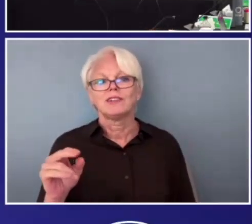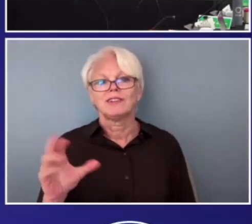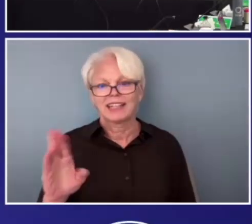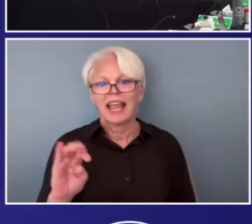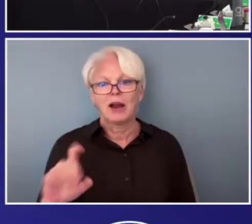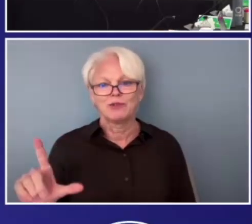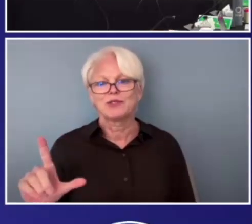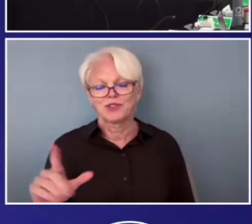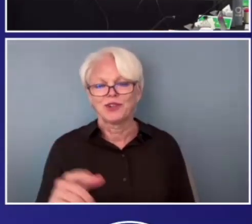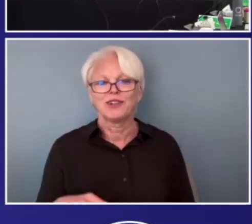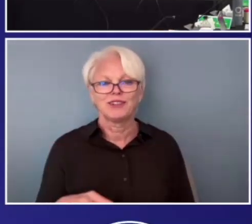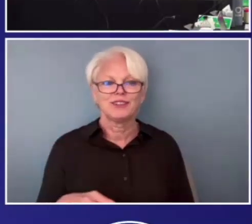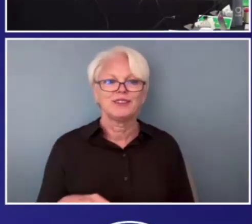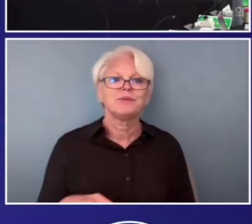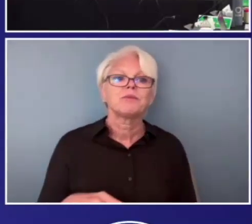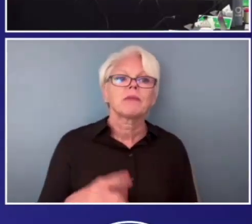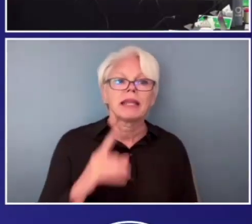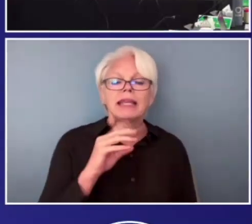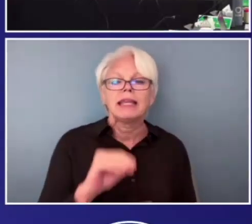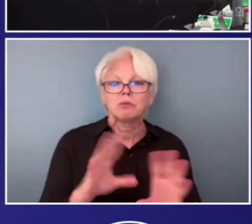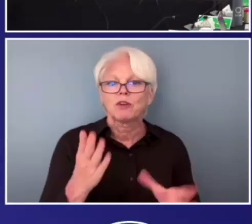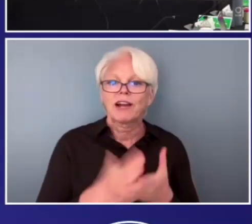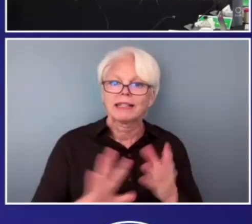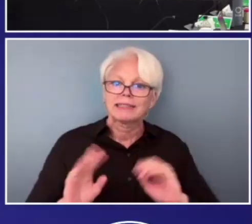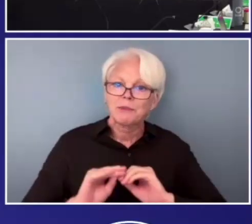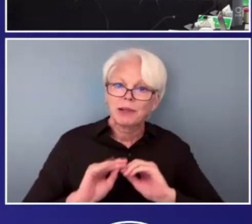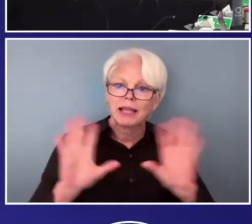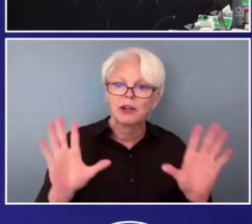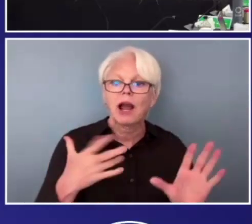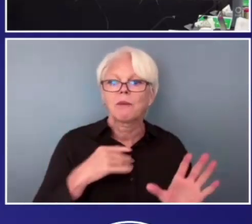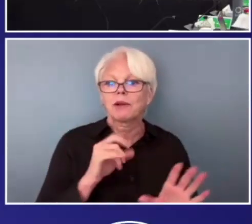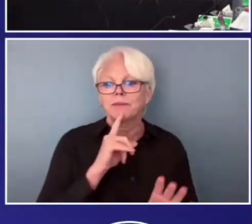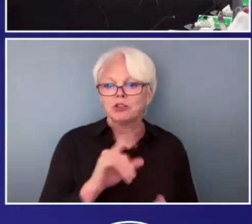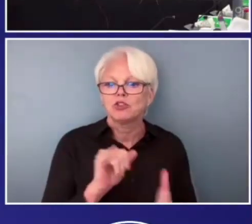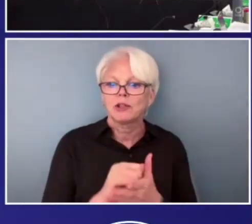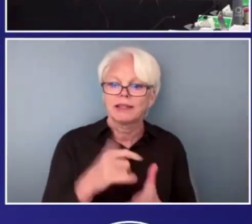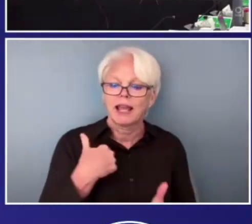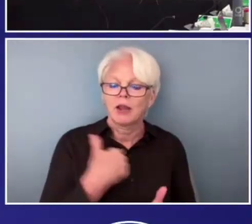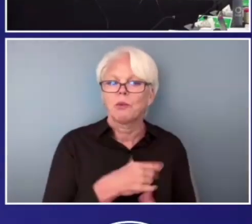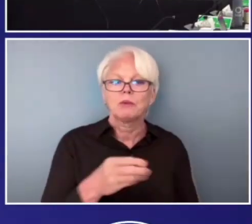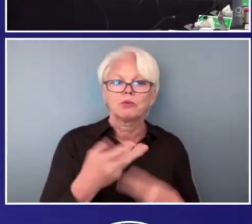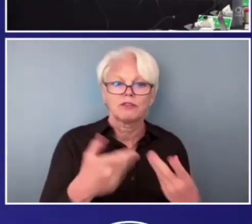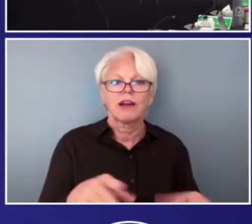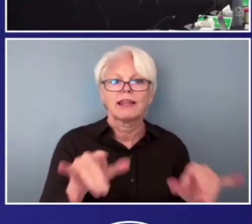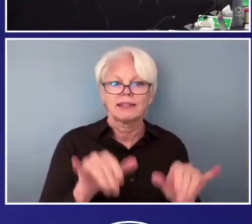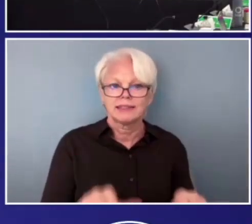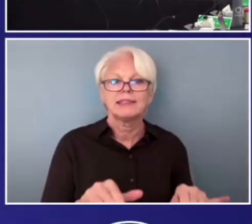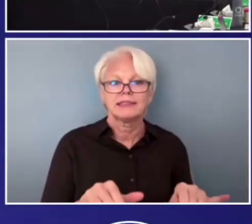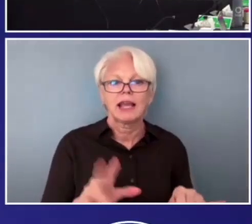He provided a little clarity, and I want to make sure that we provide that same clarity to the rest of the negotiators.